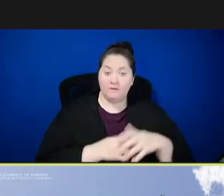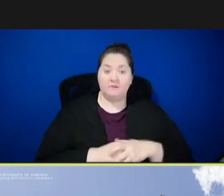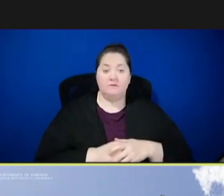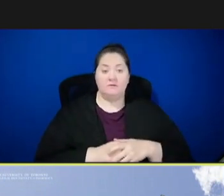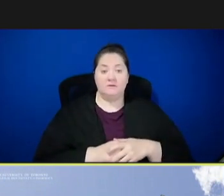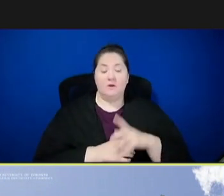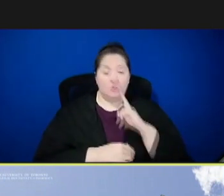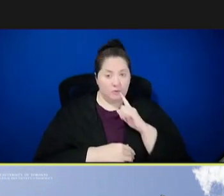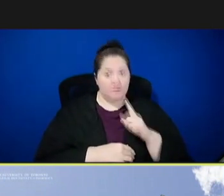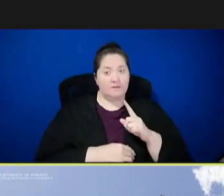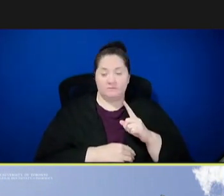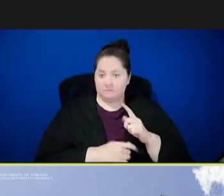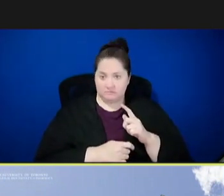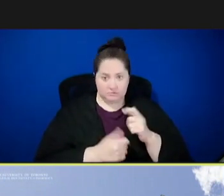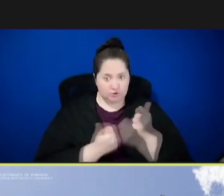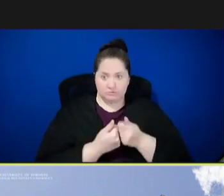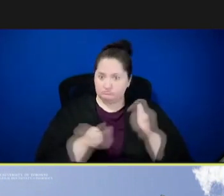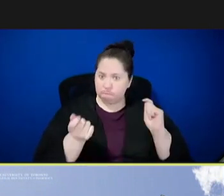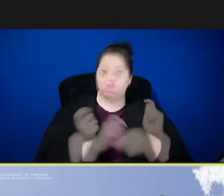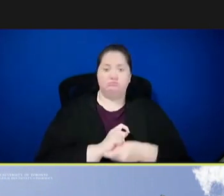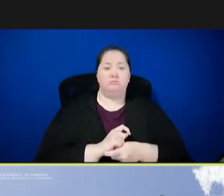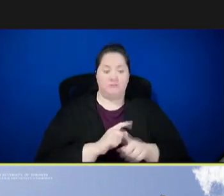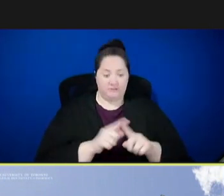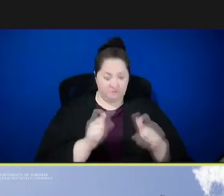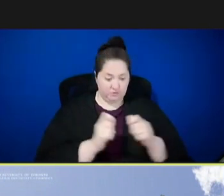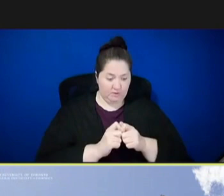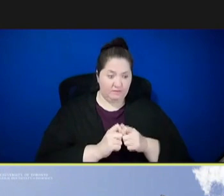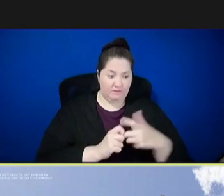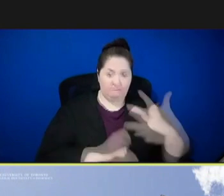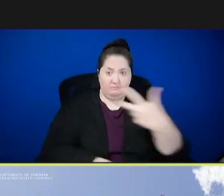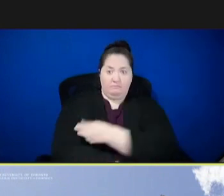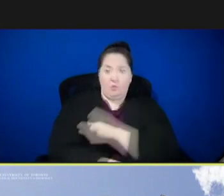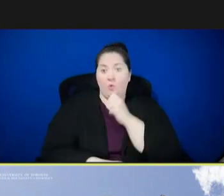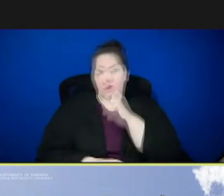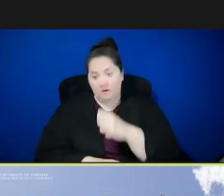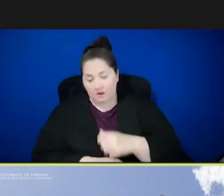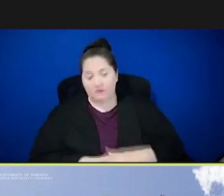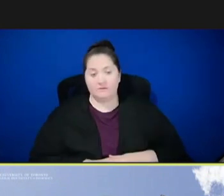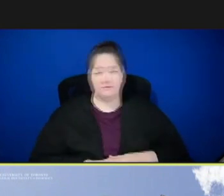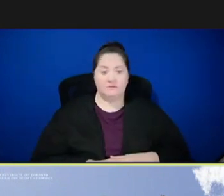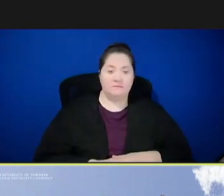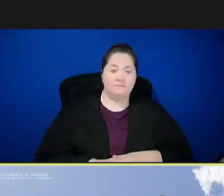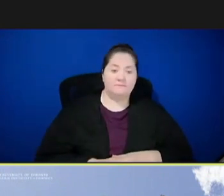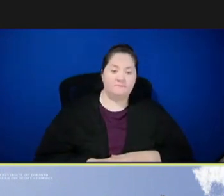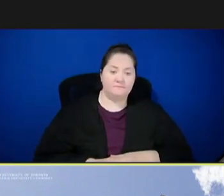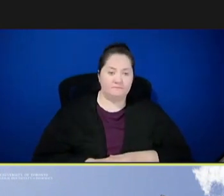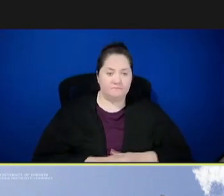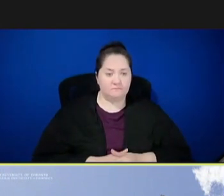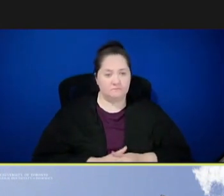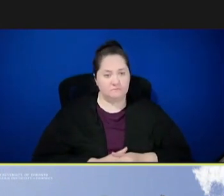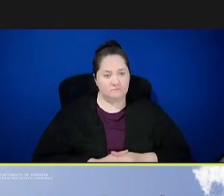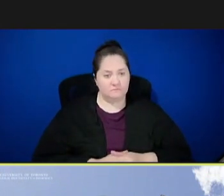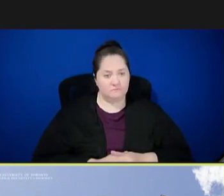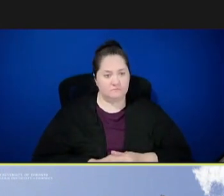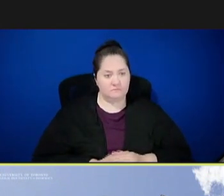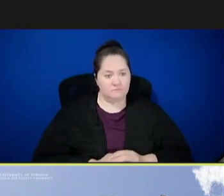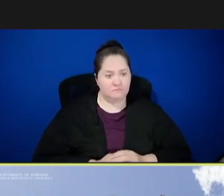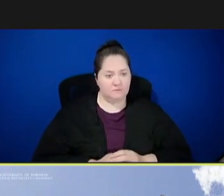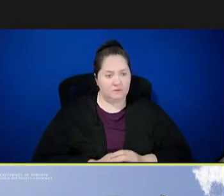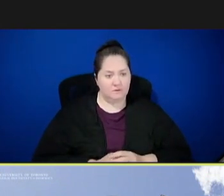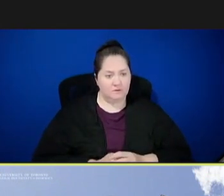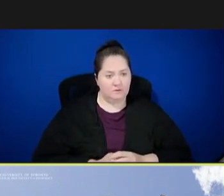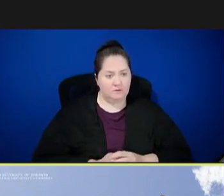be the game changer and the difference between them getting vaccinated or not. These are some